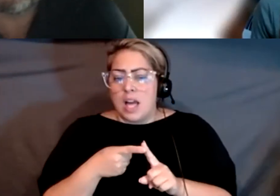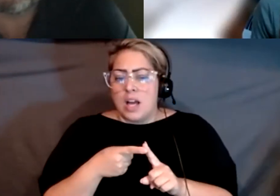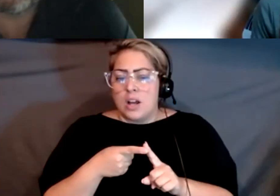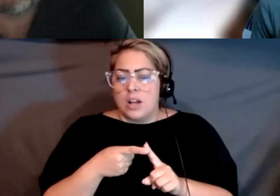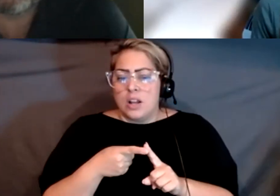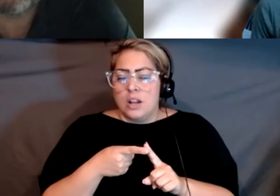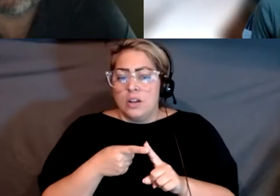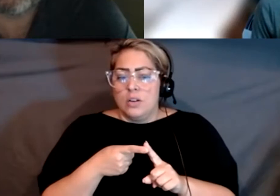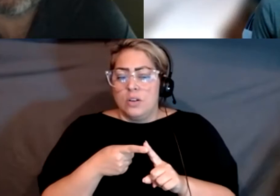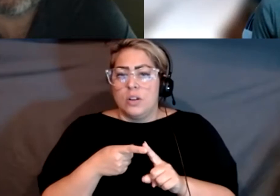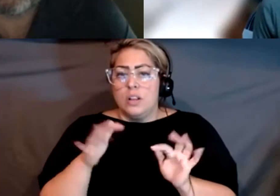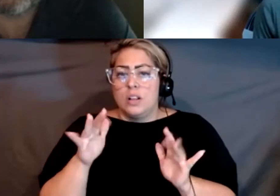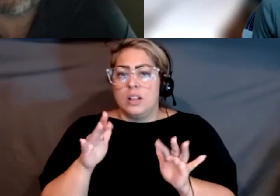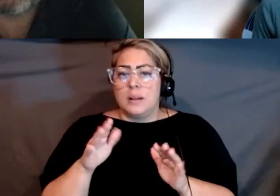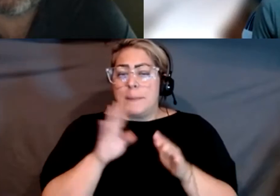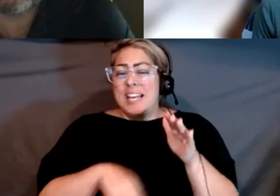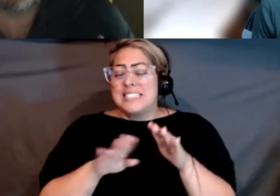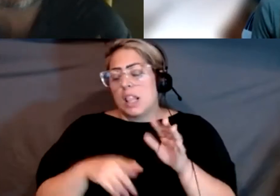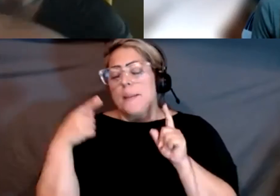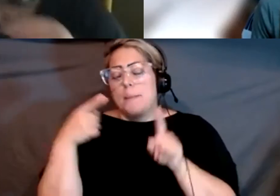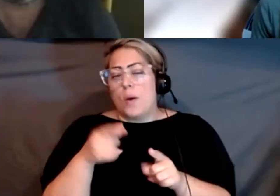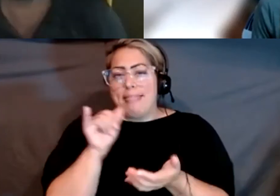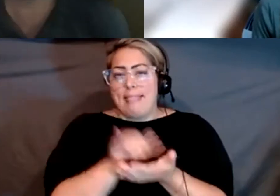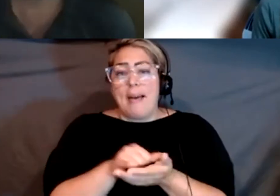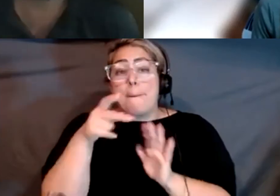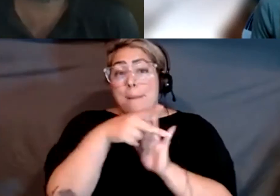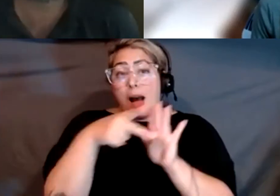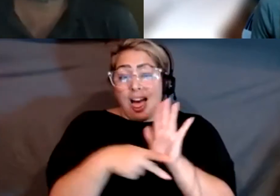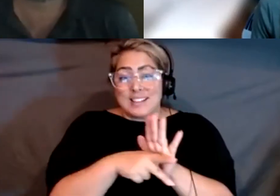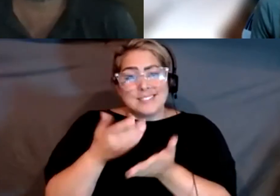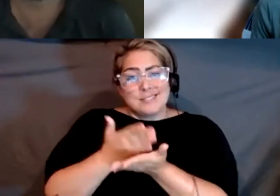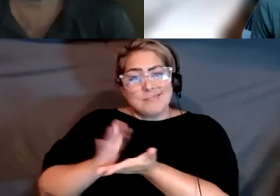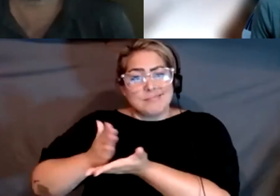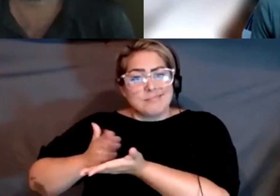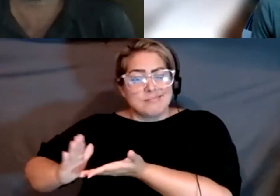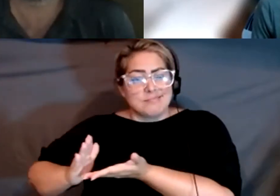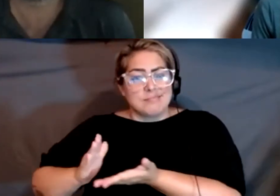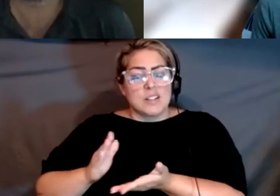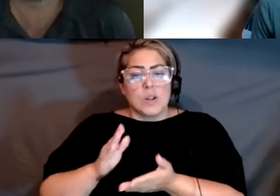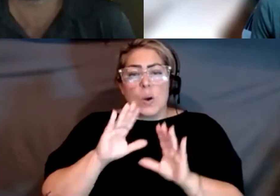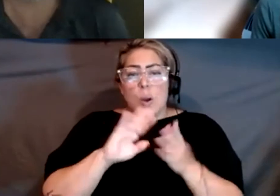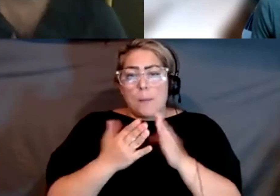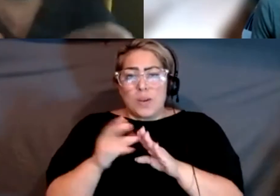about the fact that the policy alienates communities of color. Especially for organizations that are in -- culturally